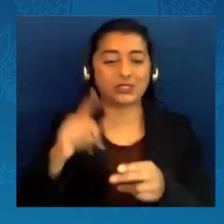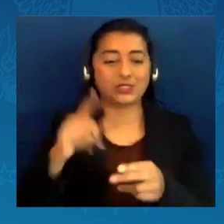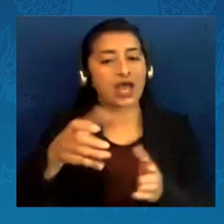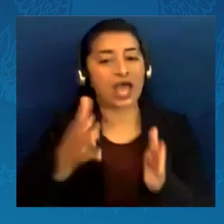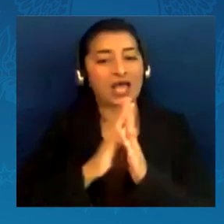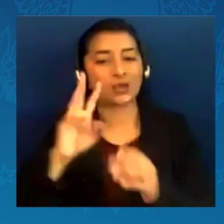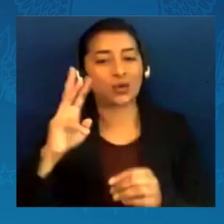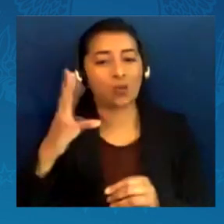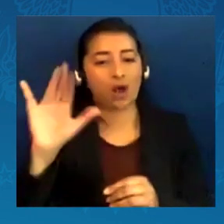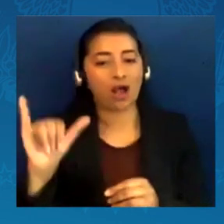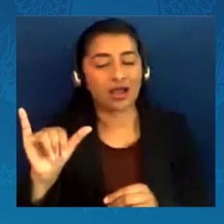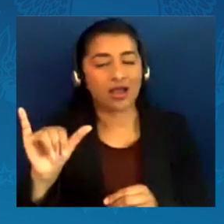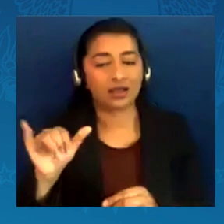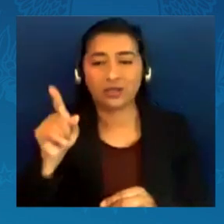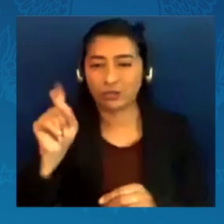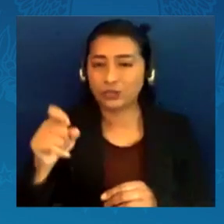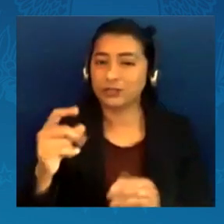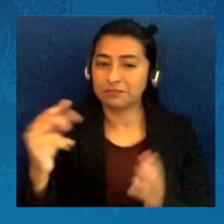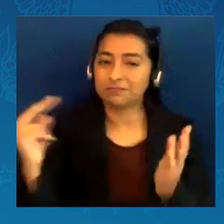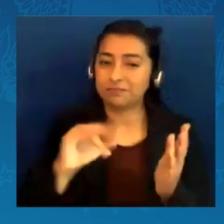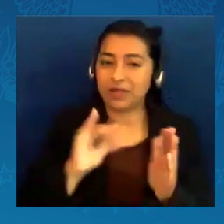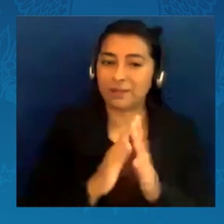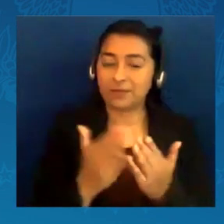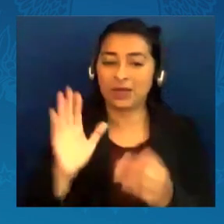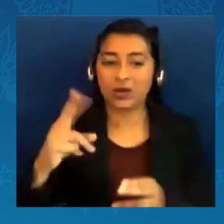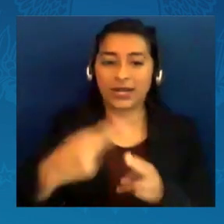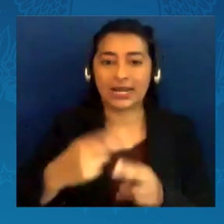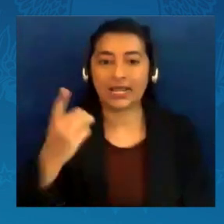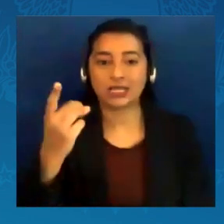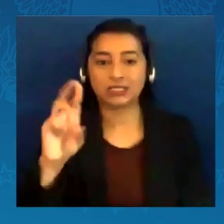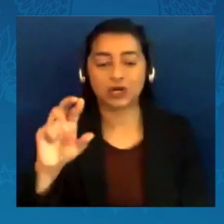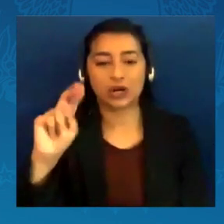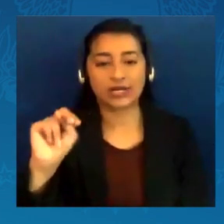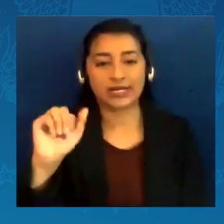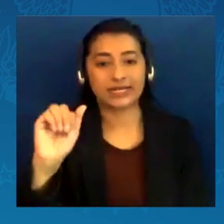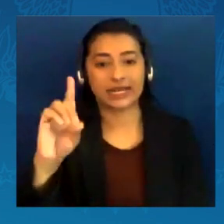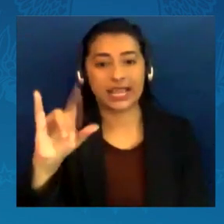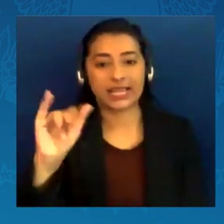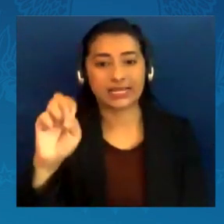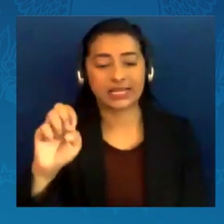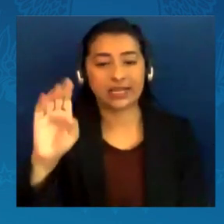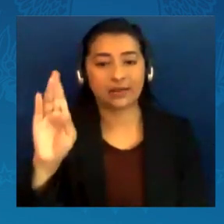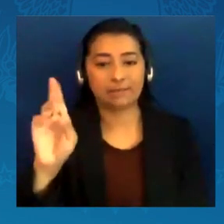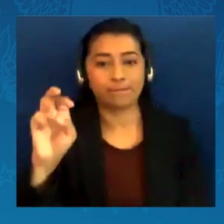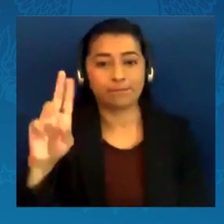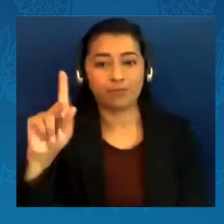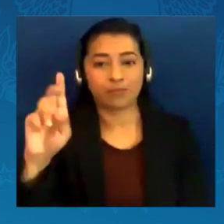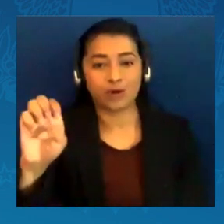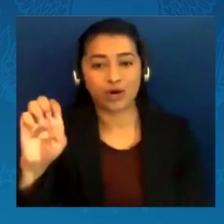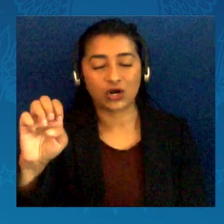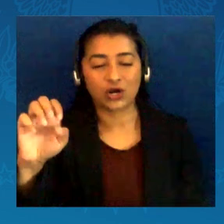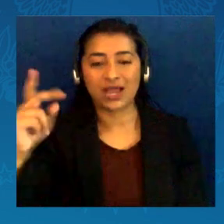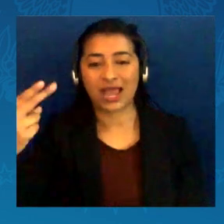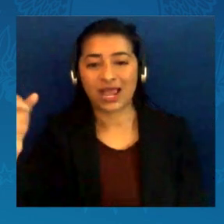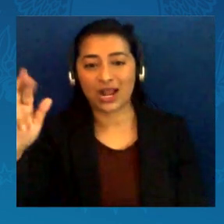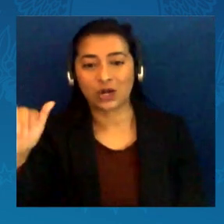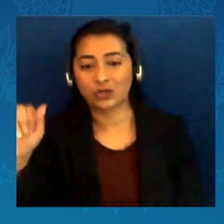Her name is Dr. Nadine Burke Harris. No relation, but you should take a look at that word, because I think it'll really interest you